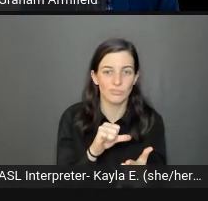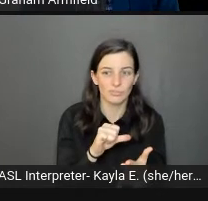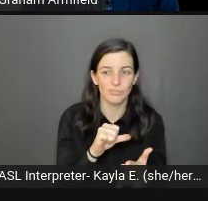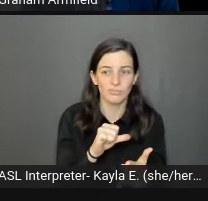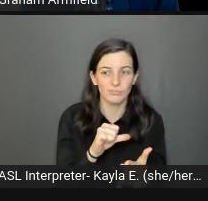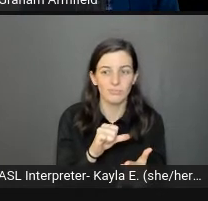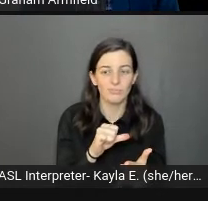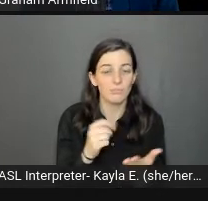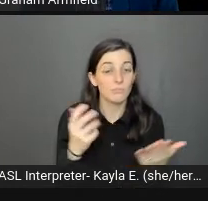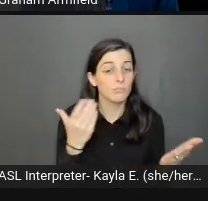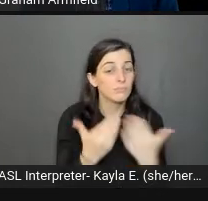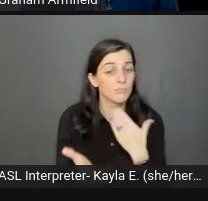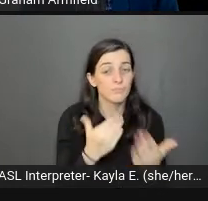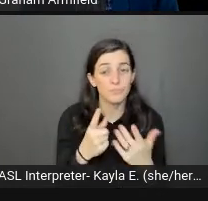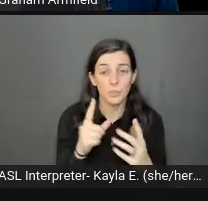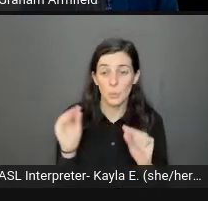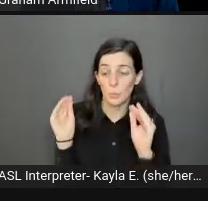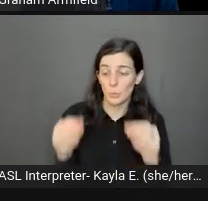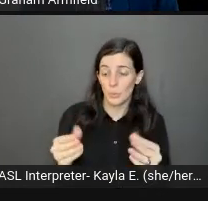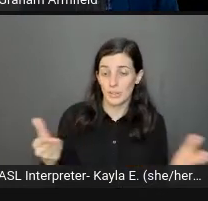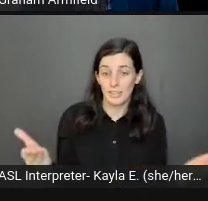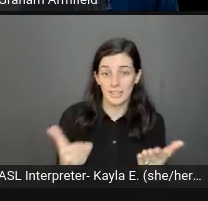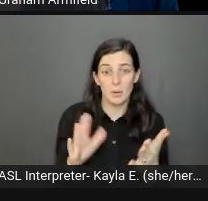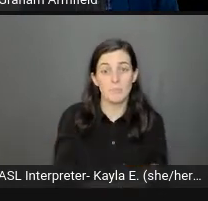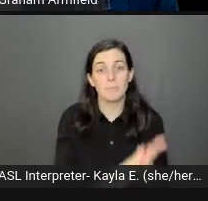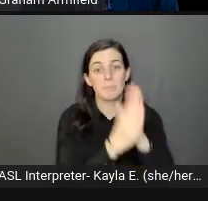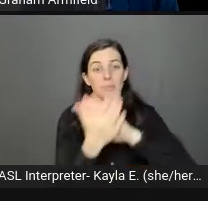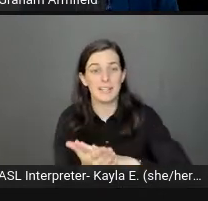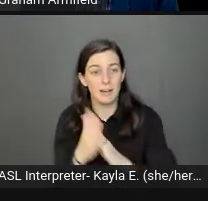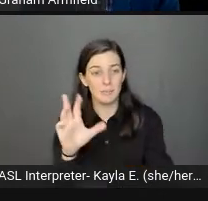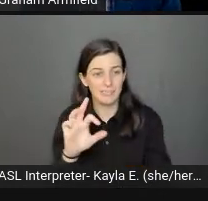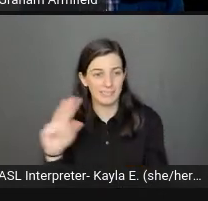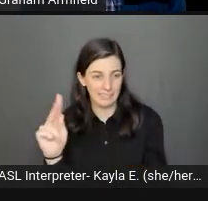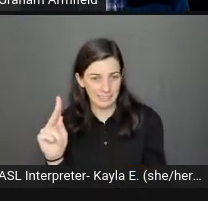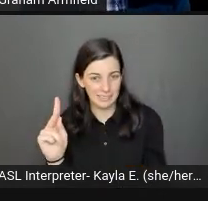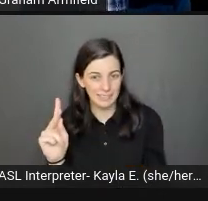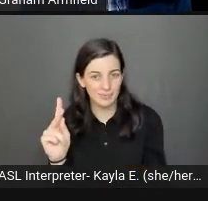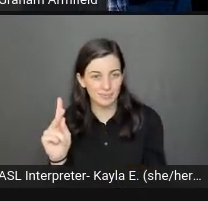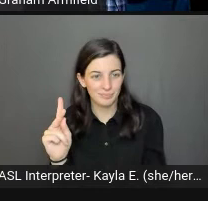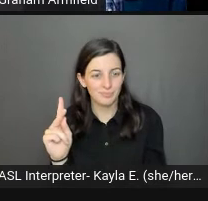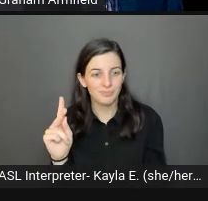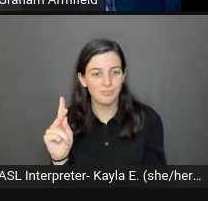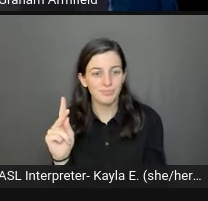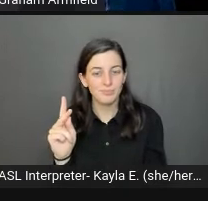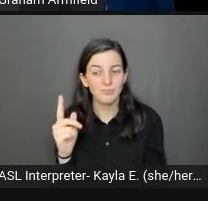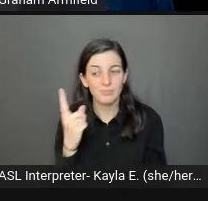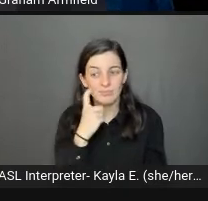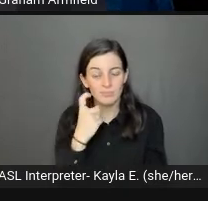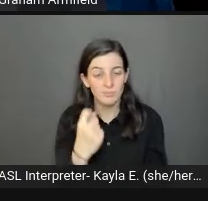Whatever you put in here effectively becomes the link text. Since it's going back to one of the other block pages,